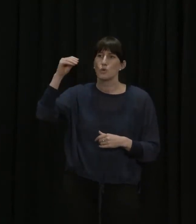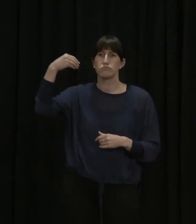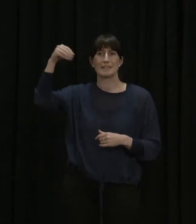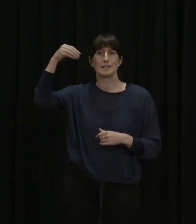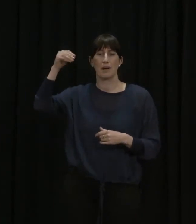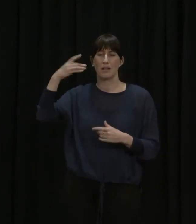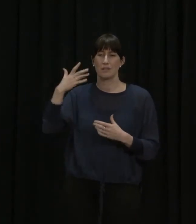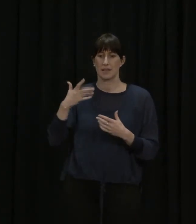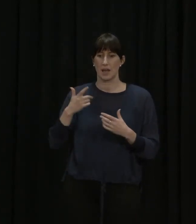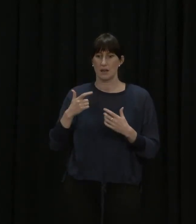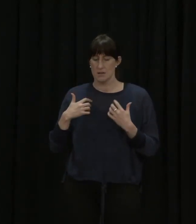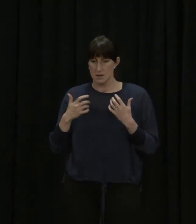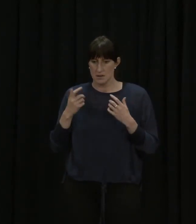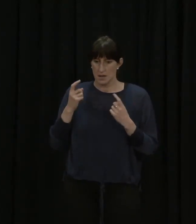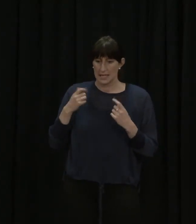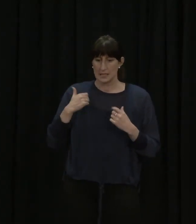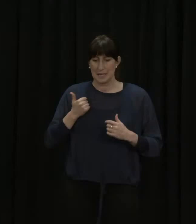process, yesterday's school principals respeaking to manage